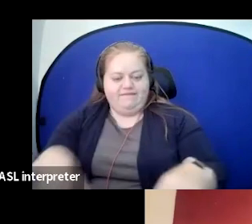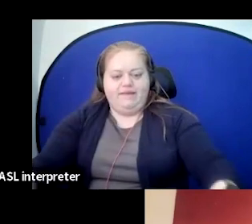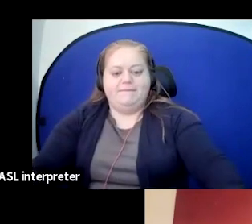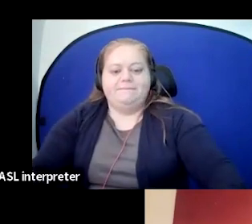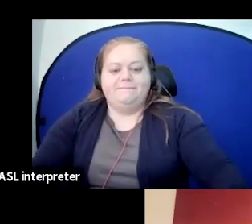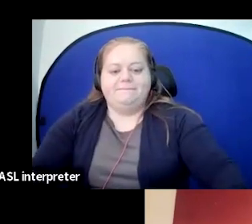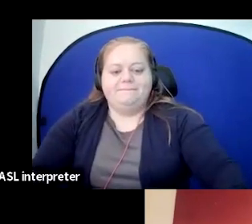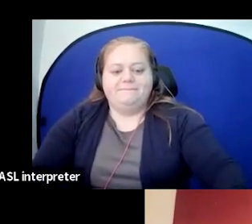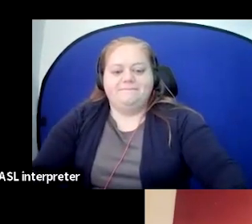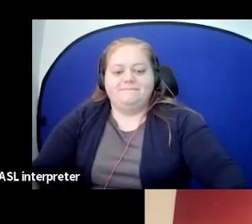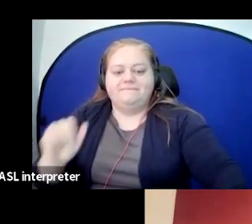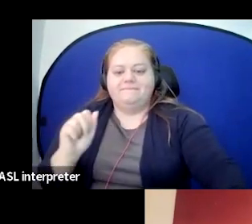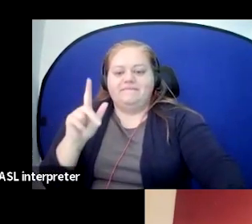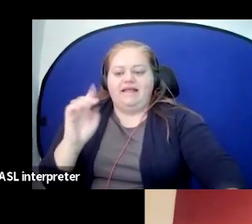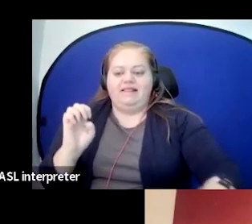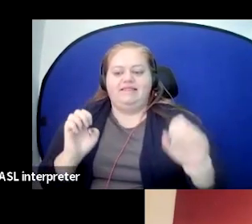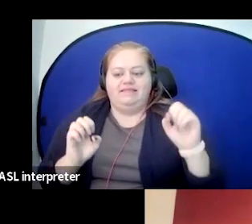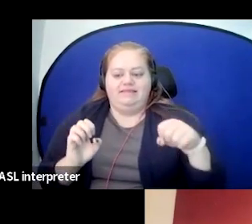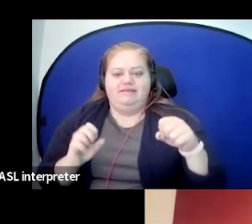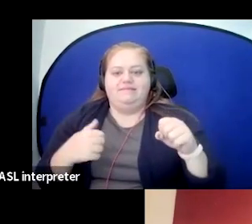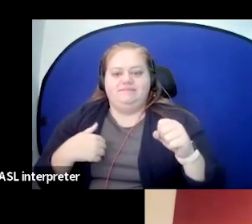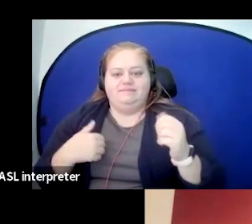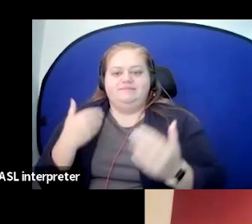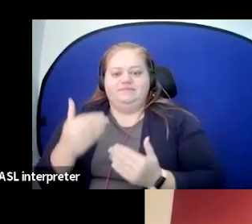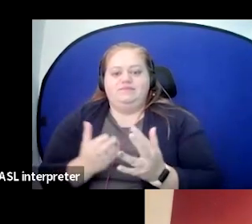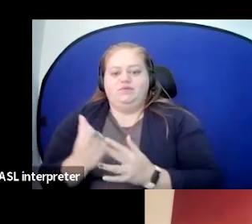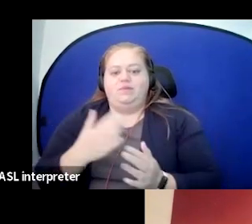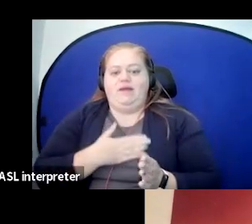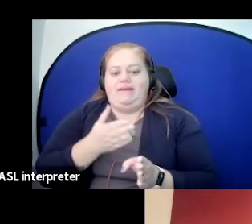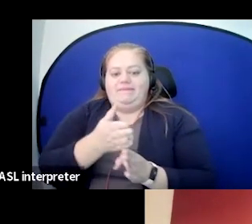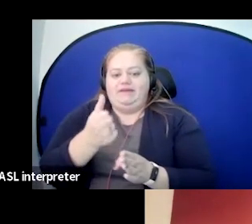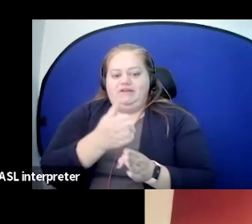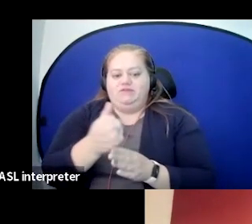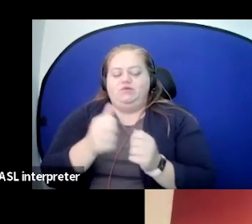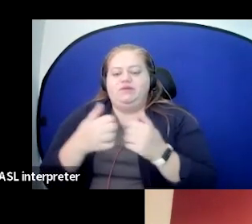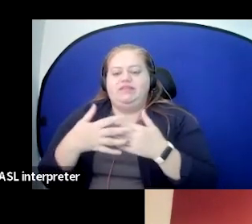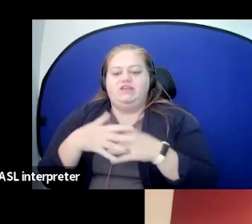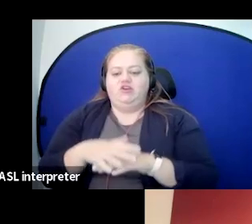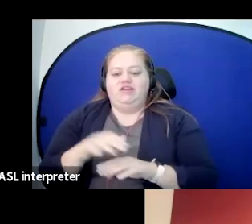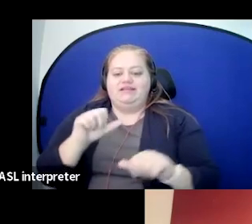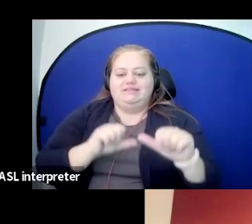Yes, so as I've progressed through my major in integrated science and technology,